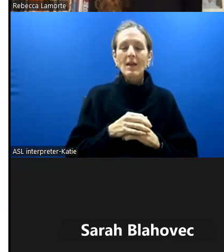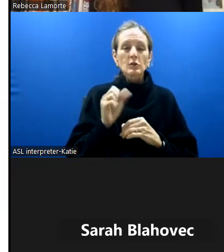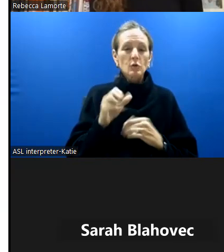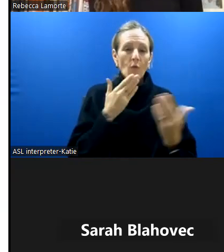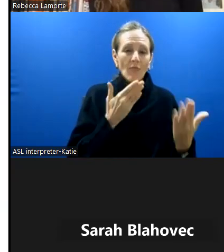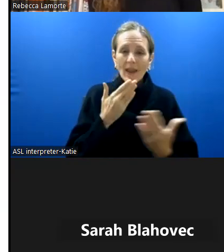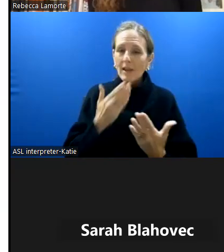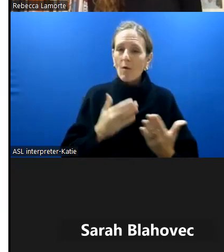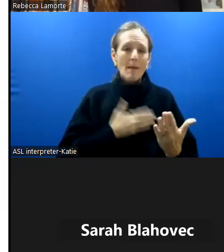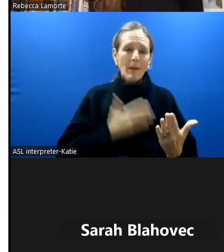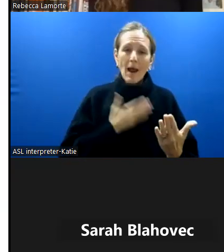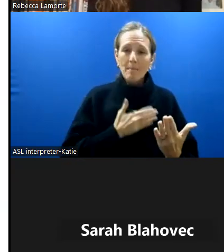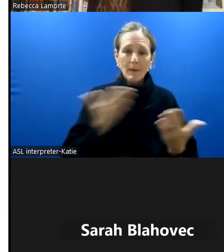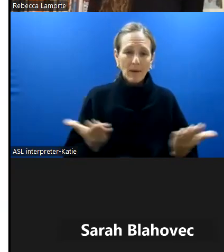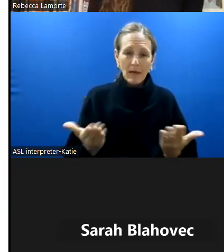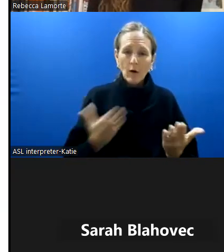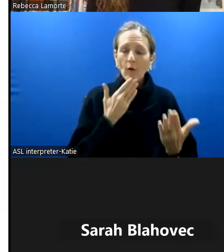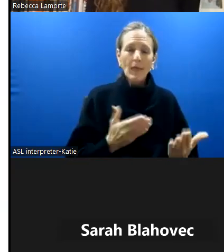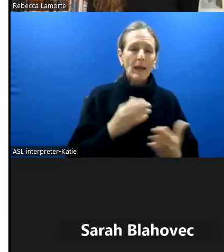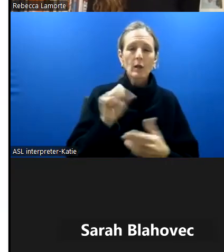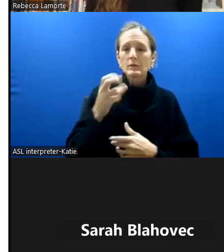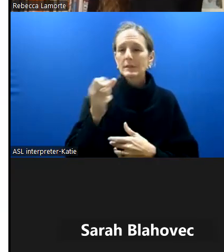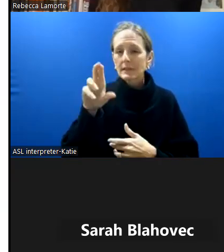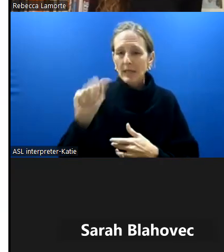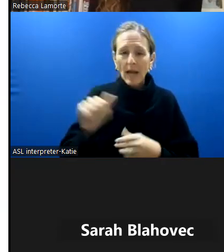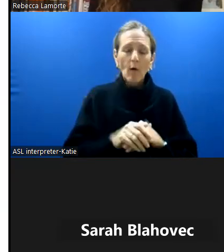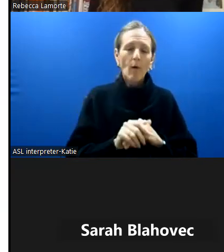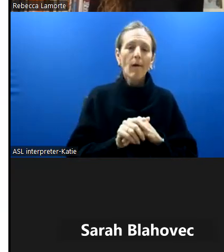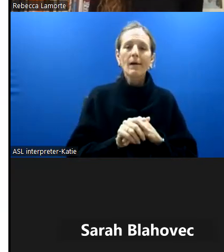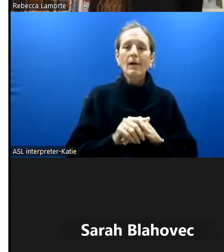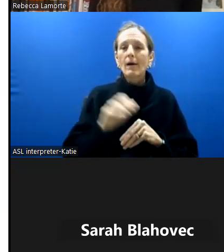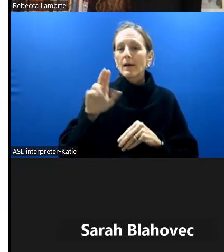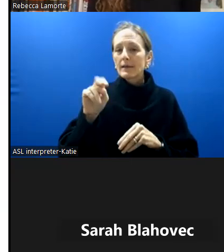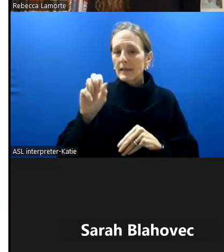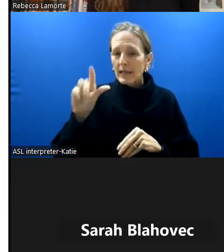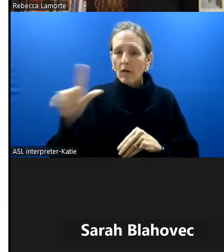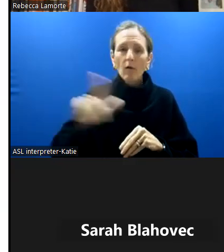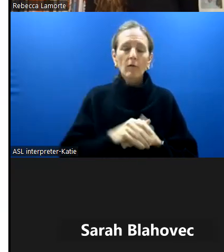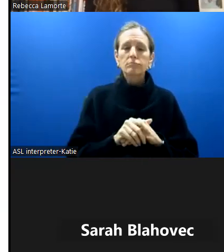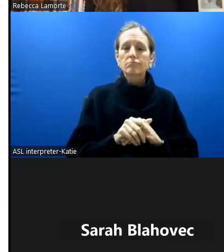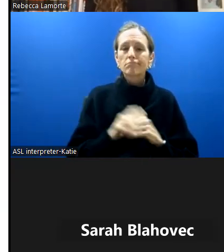Thank you, our ASL interpreters, our CART captioners. Thank you everyone for joining me to talk about something